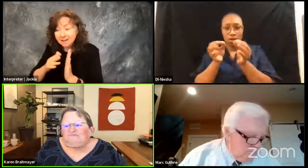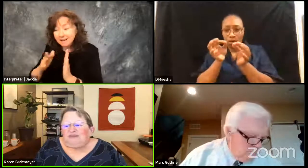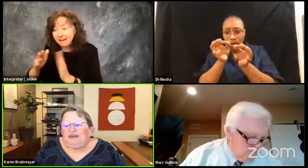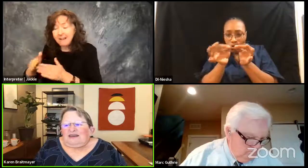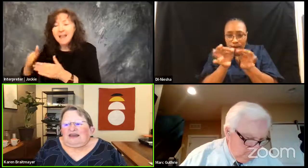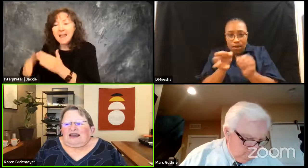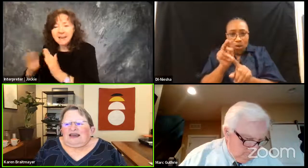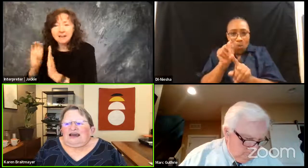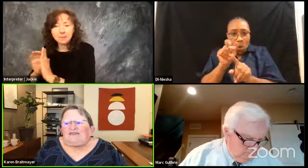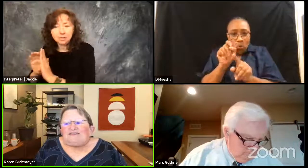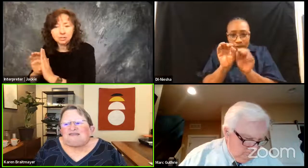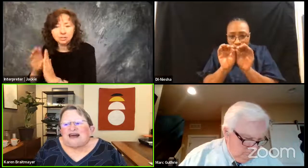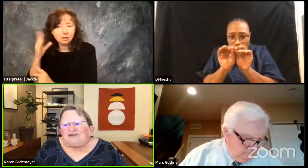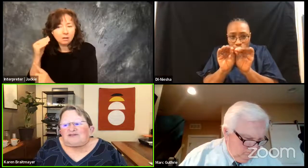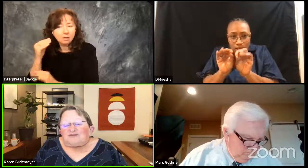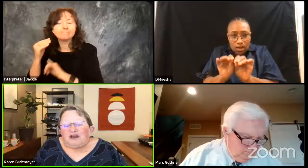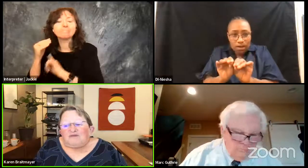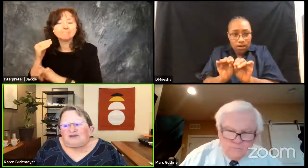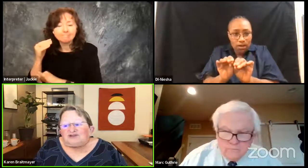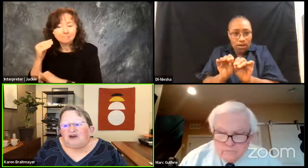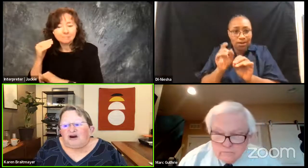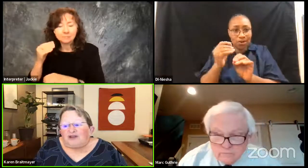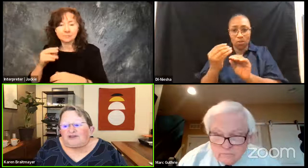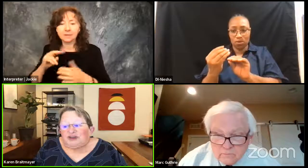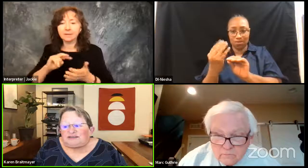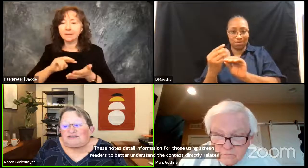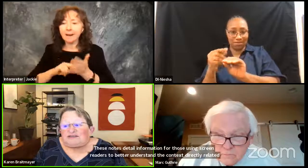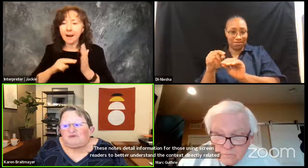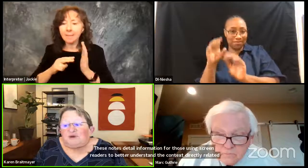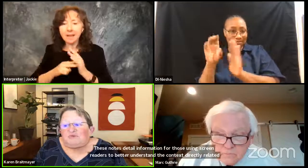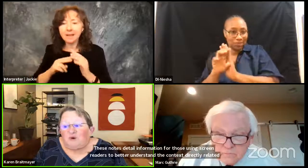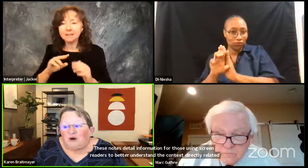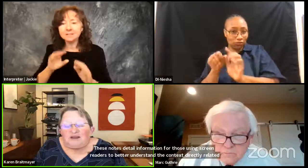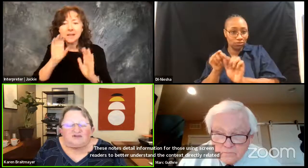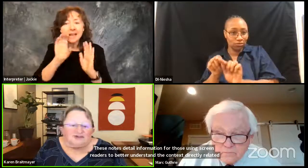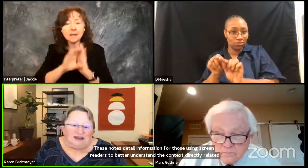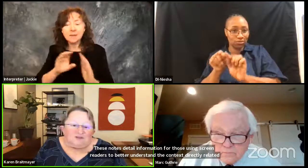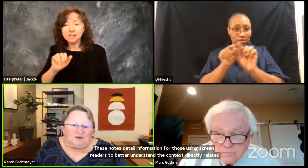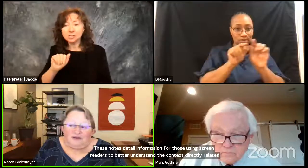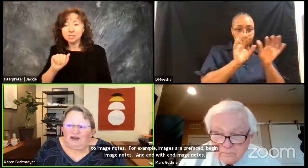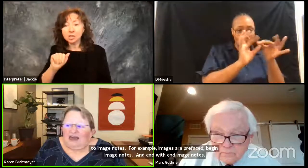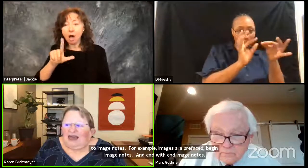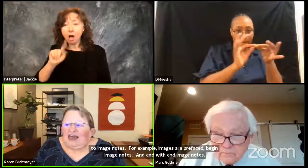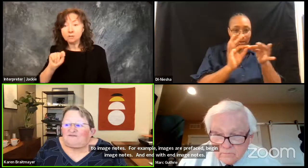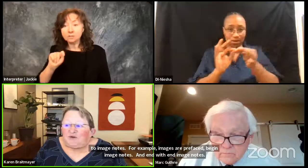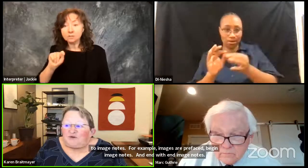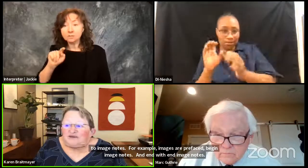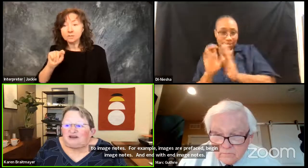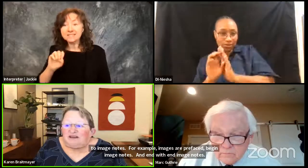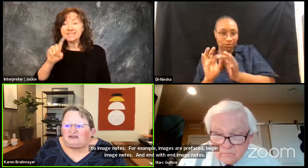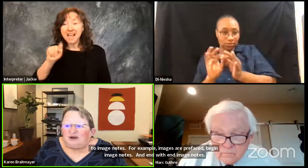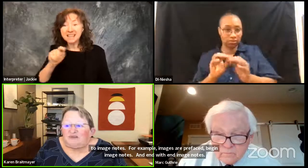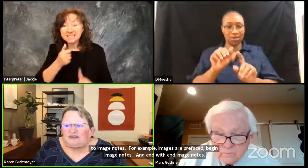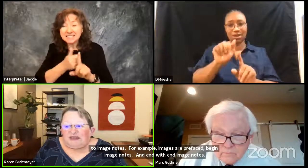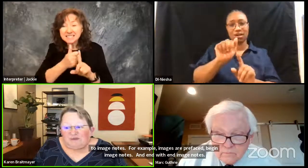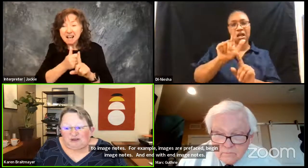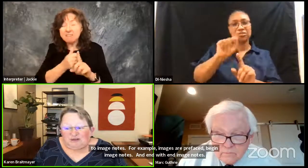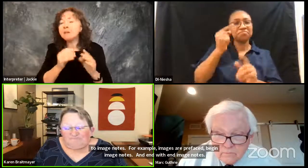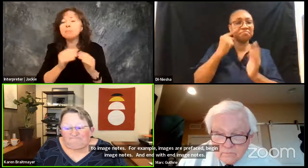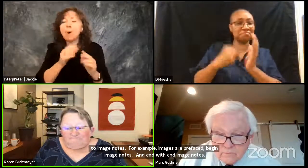And this allows for image ALT text to be more understandable and focused on describing the